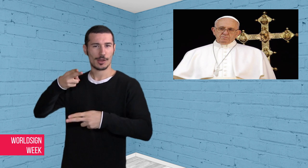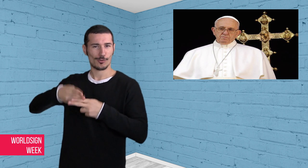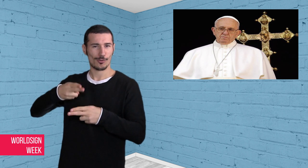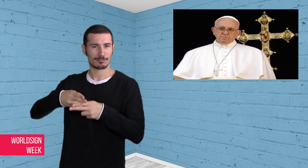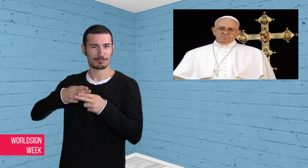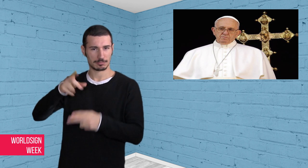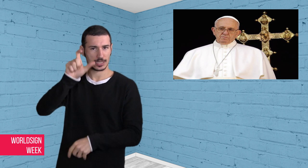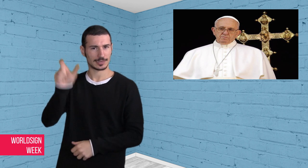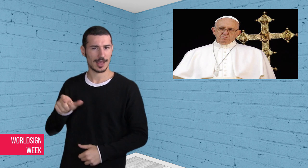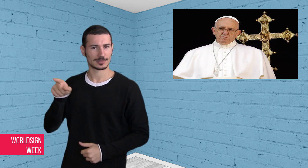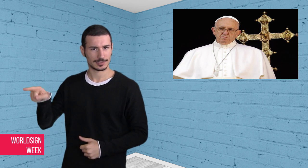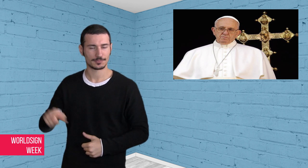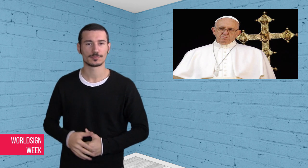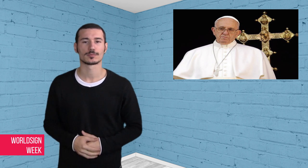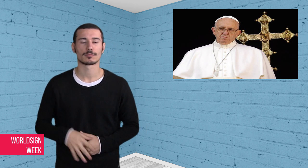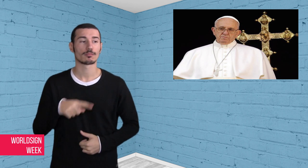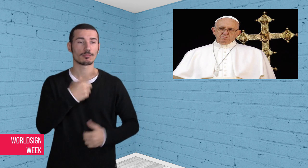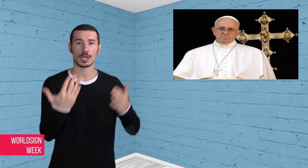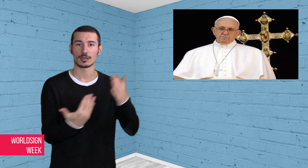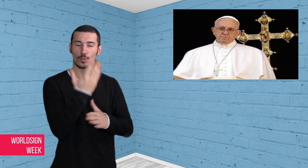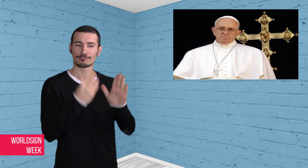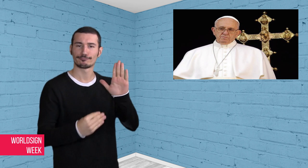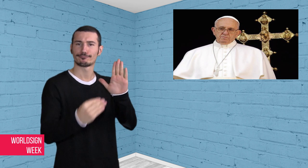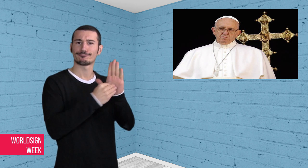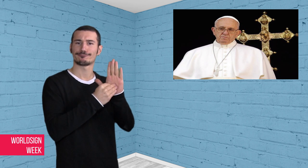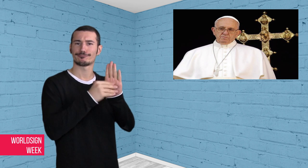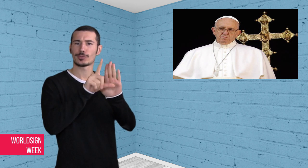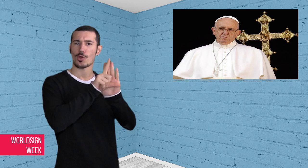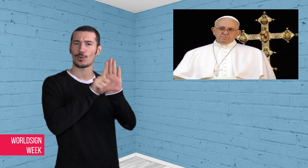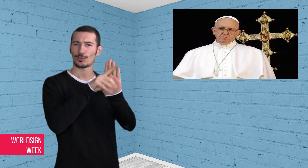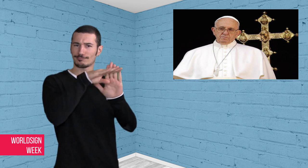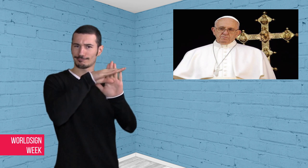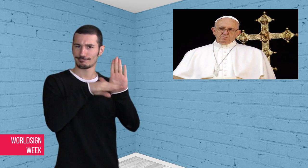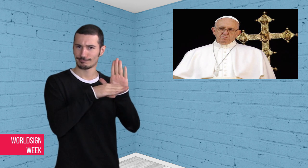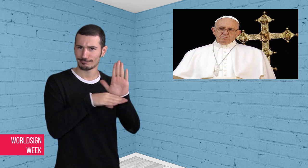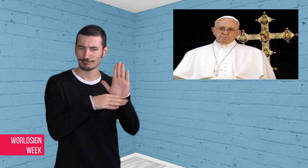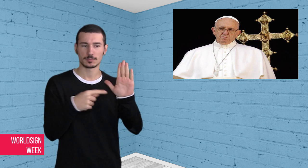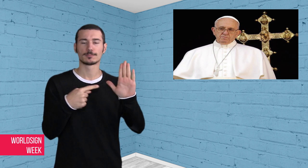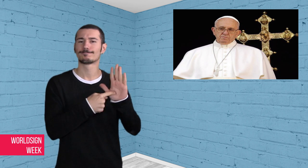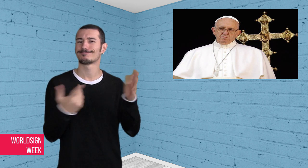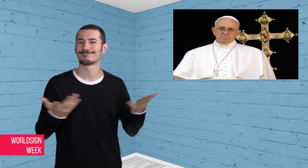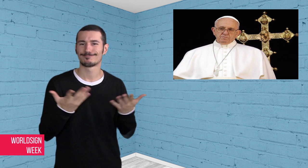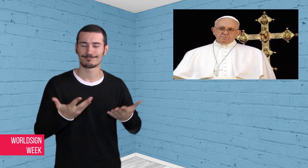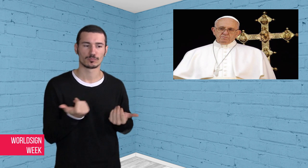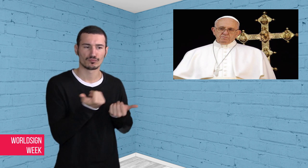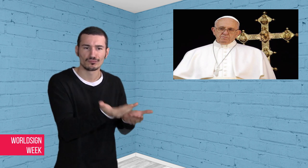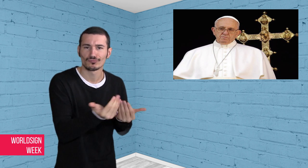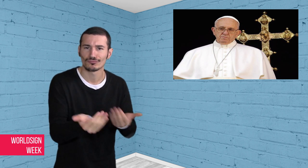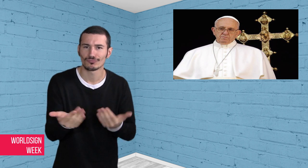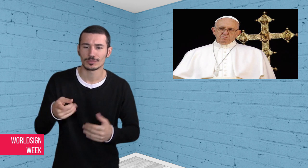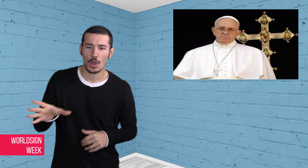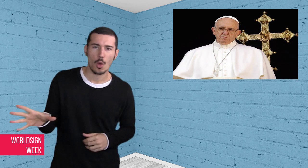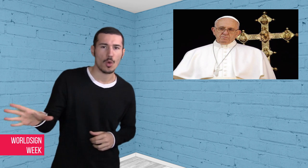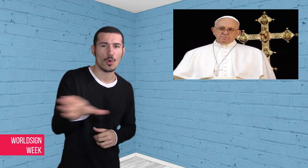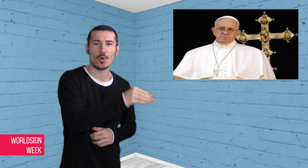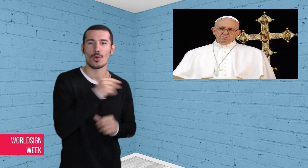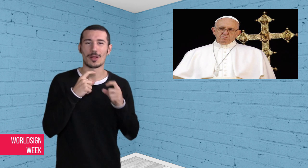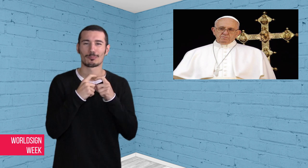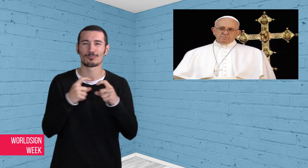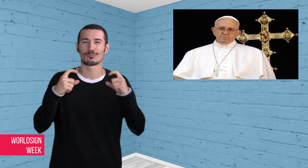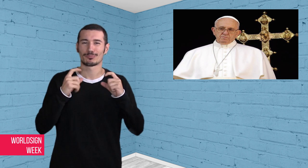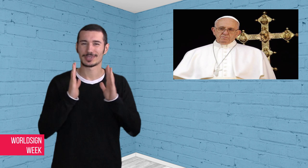the Roman Catholic Church, released a statement